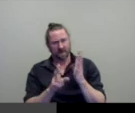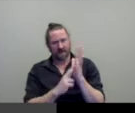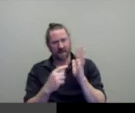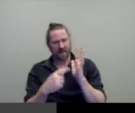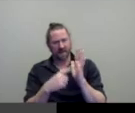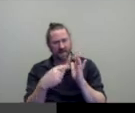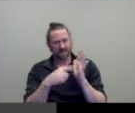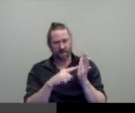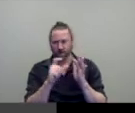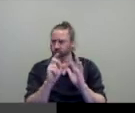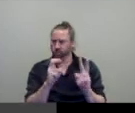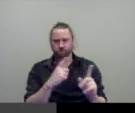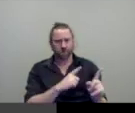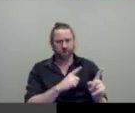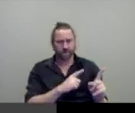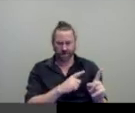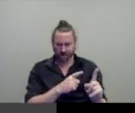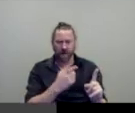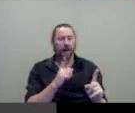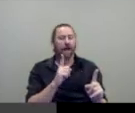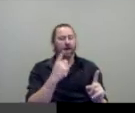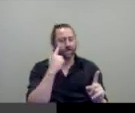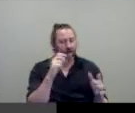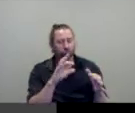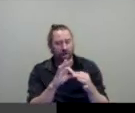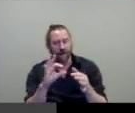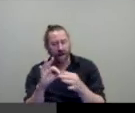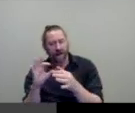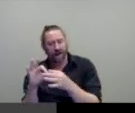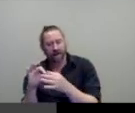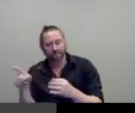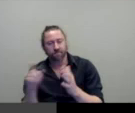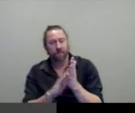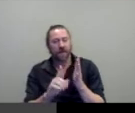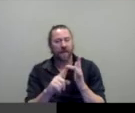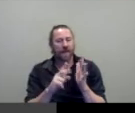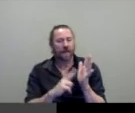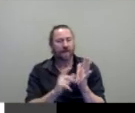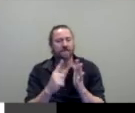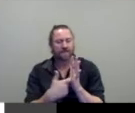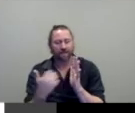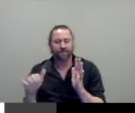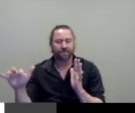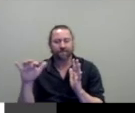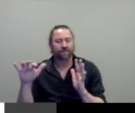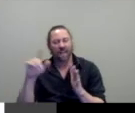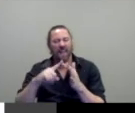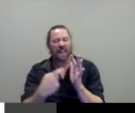to look at the other artworks and titles being made by Hinder's peers here we see her